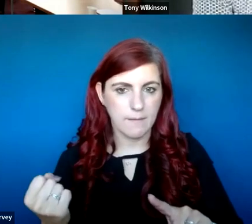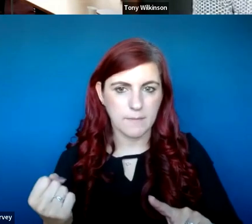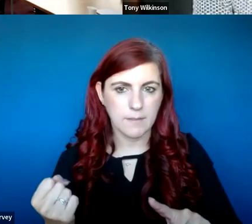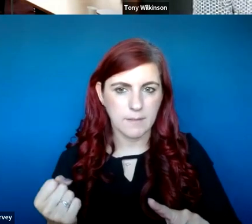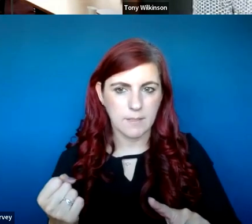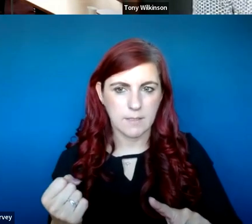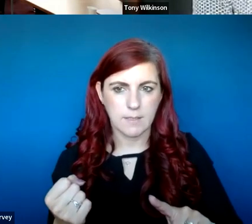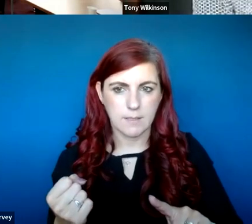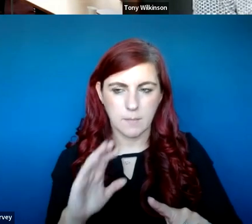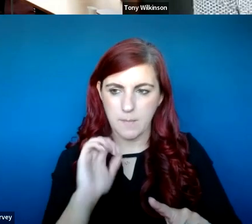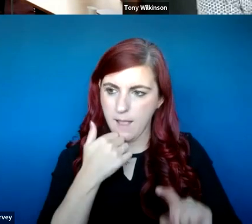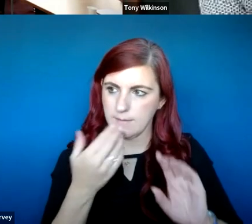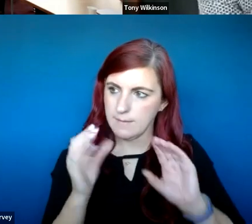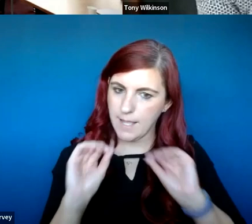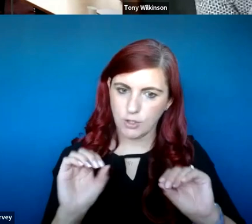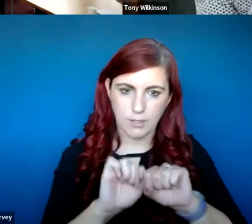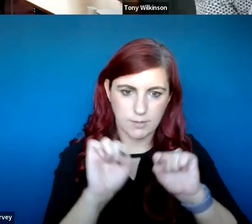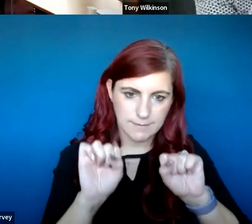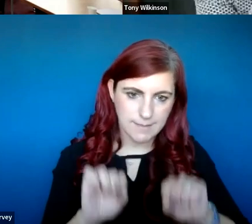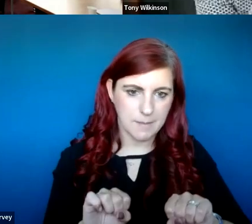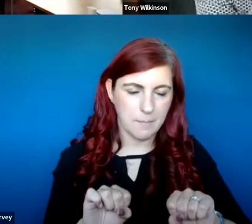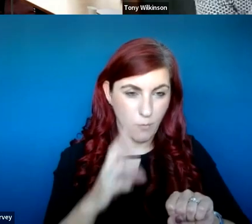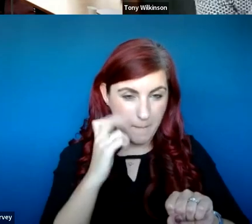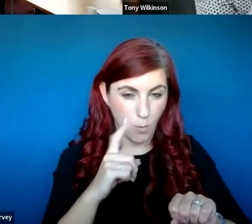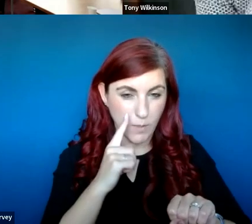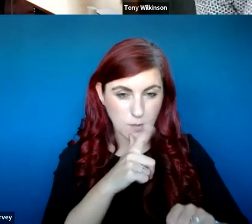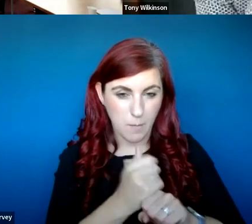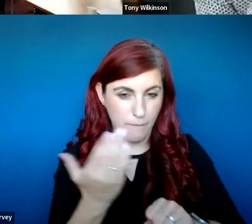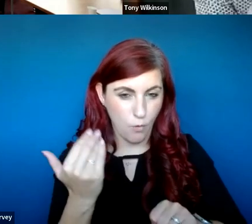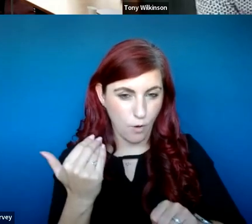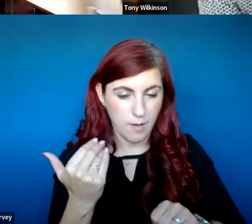Because the educational attainment level of people with intellectual disabilities is,